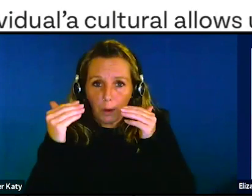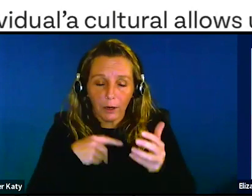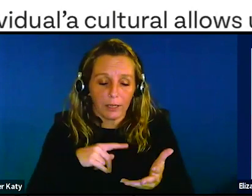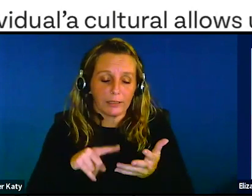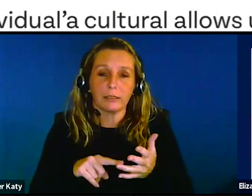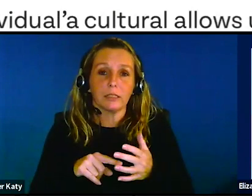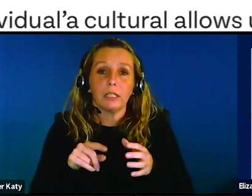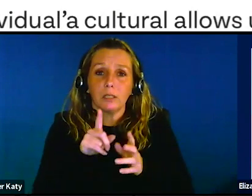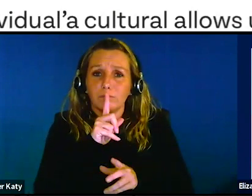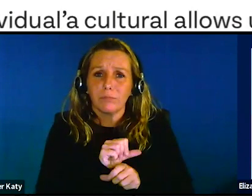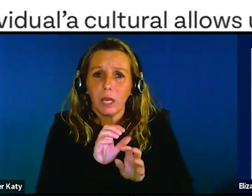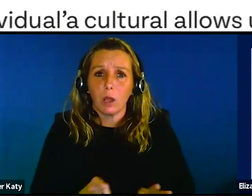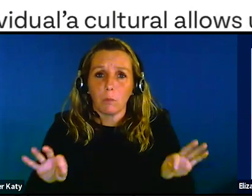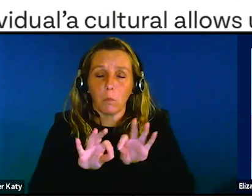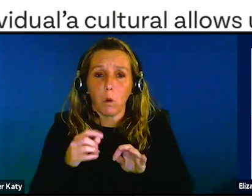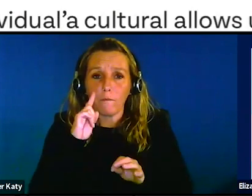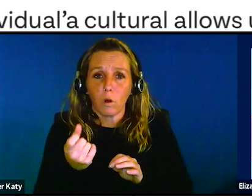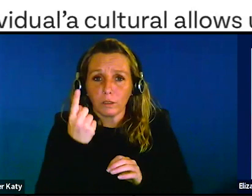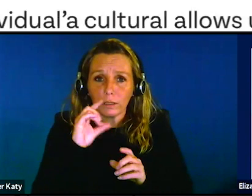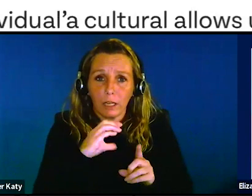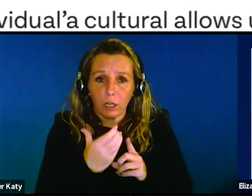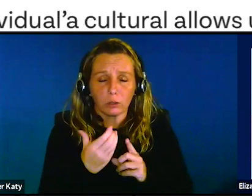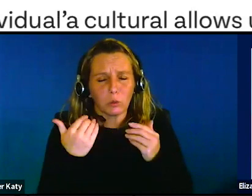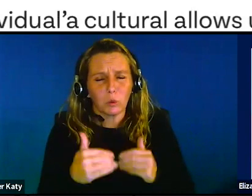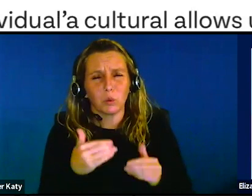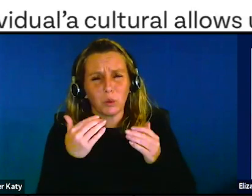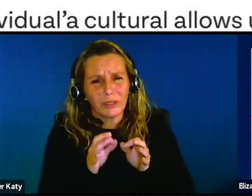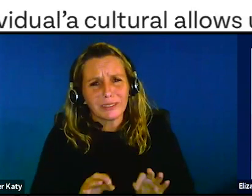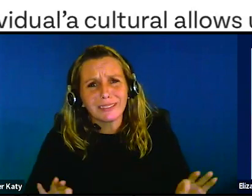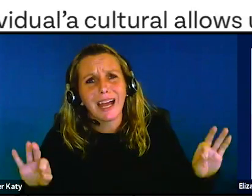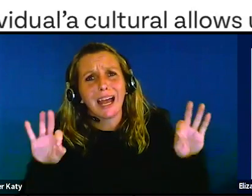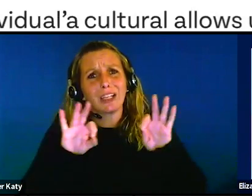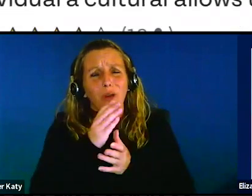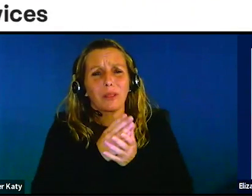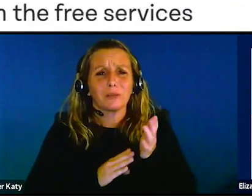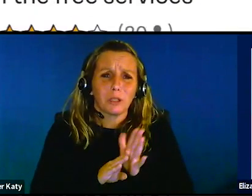that equity and culture are essential this stage of developing that system.